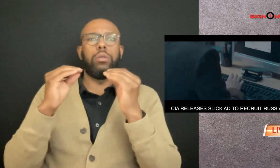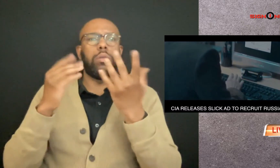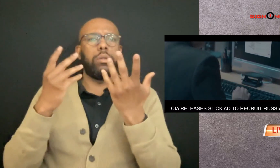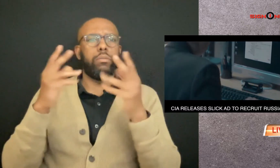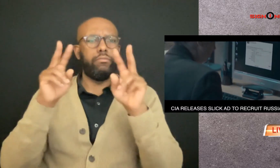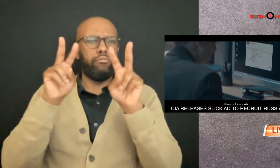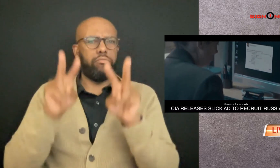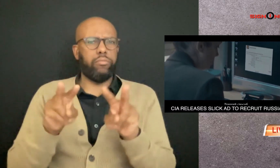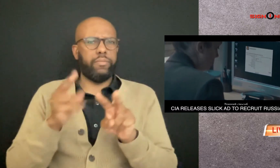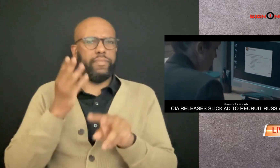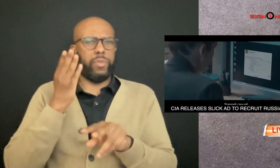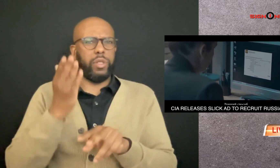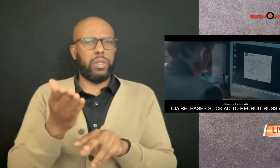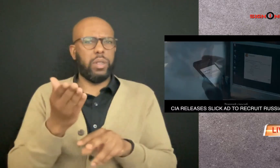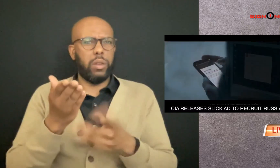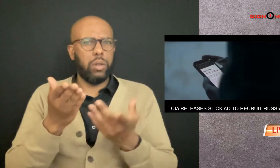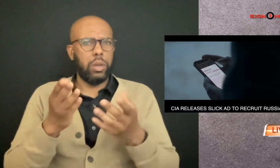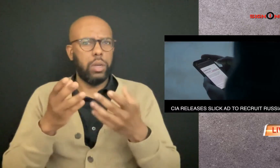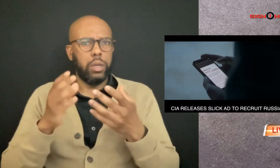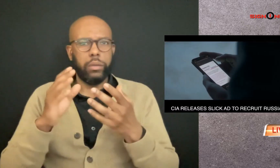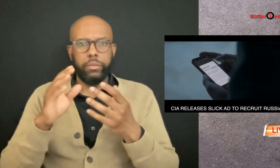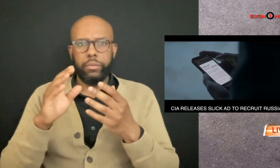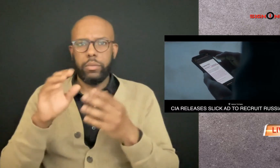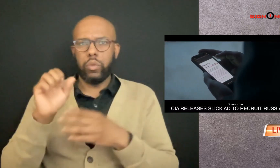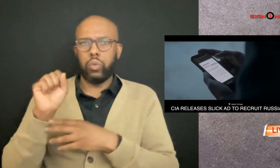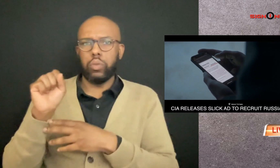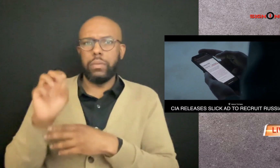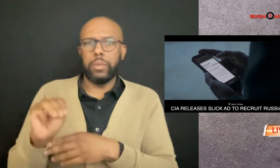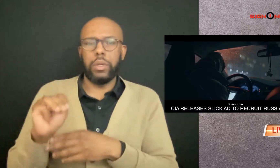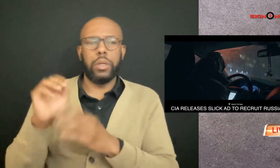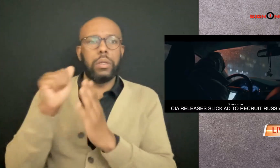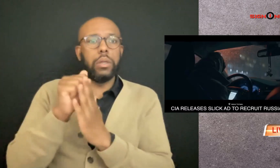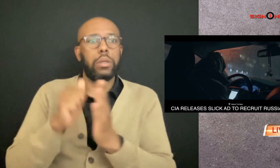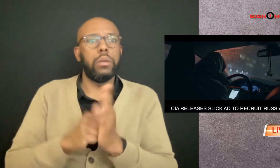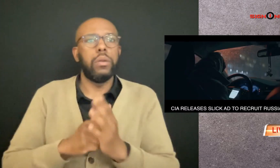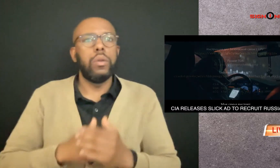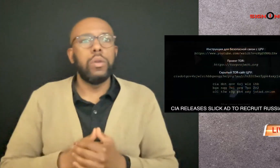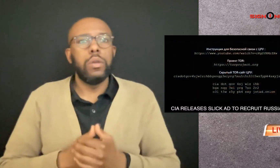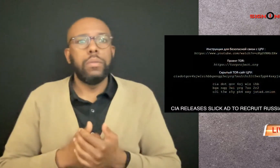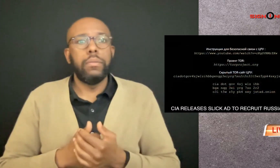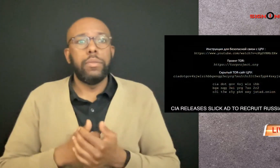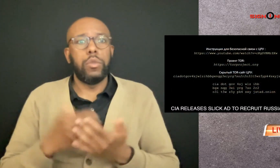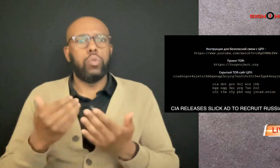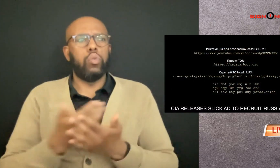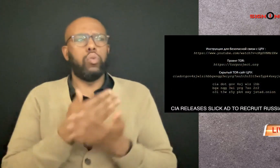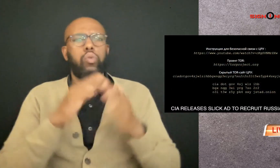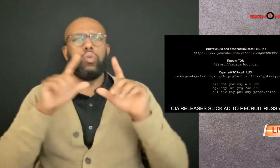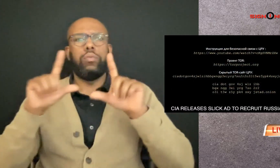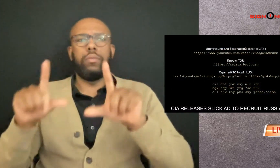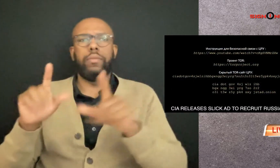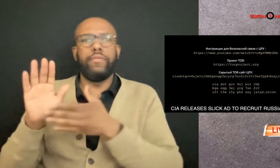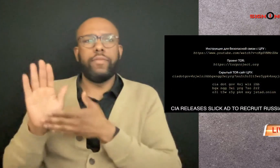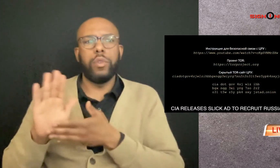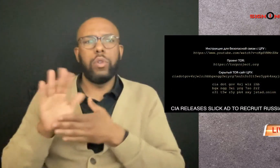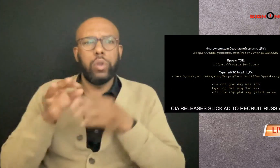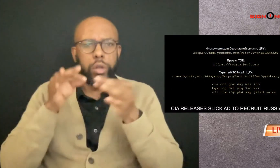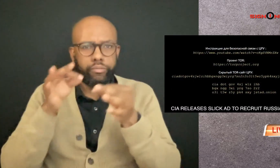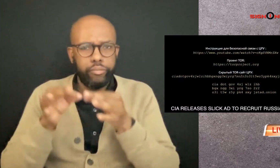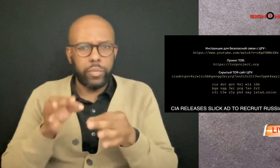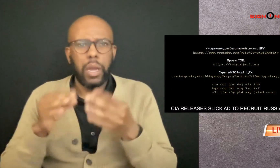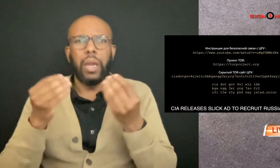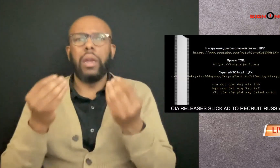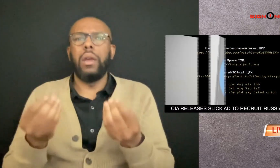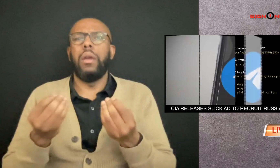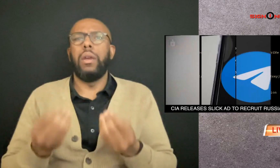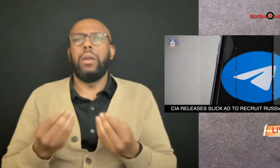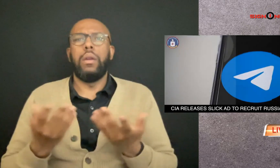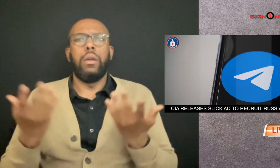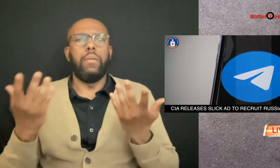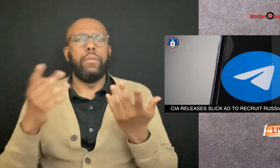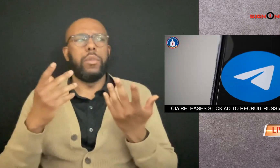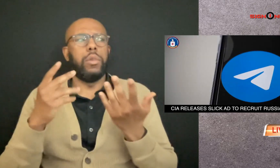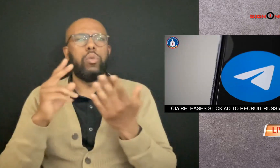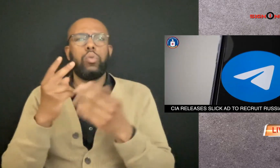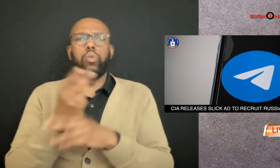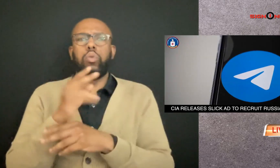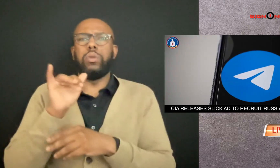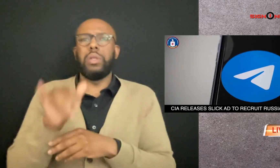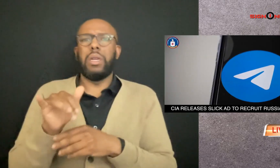web instructions have been posted on the CIA's social media accounts and the new video explains